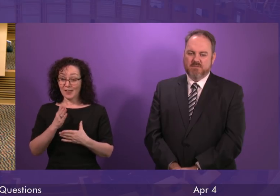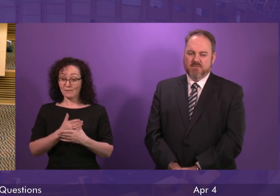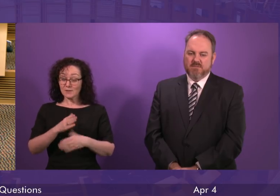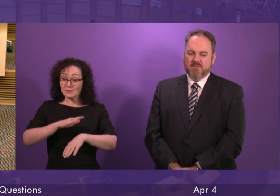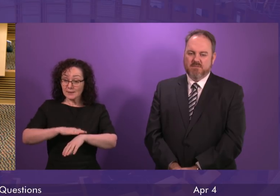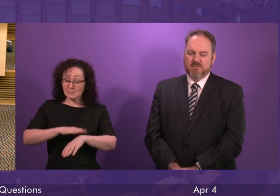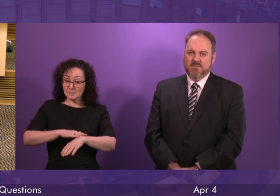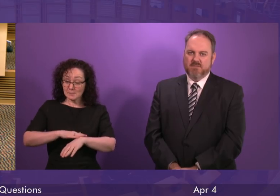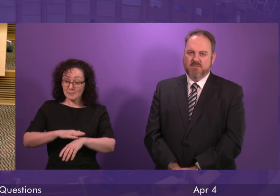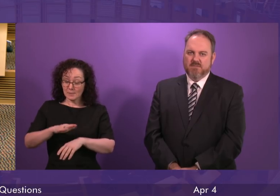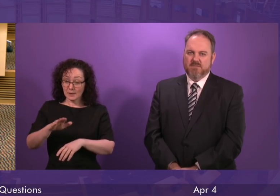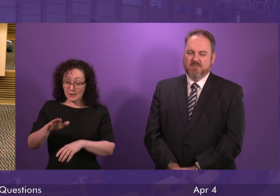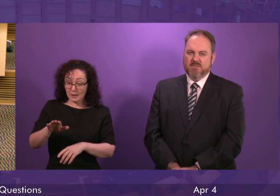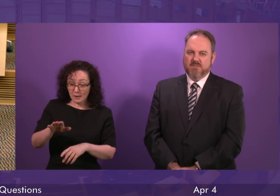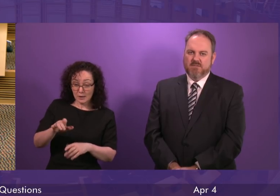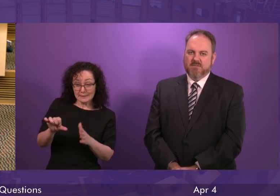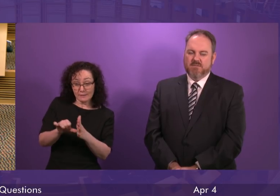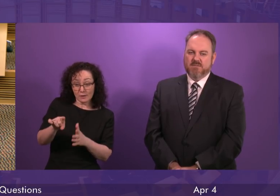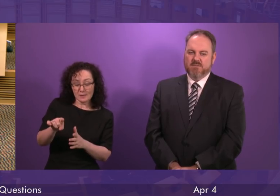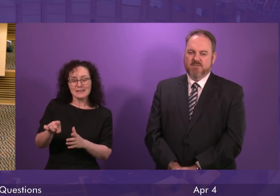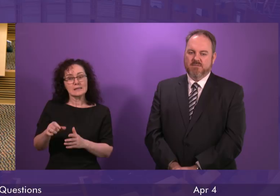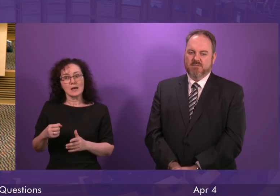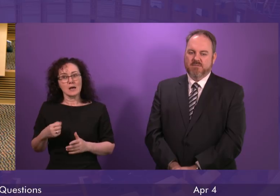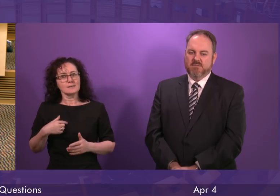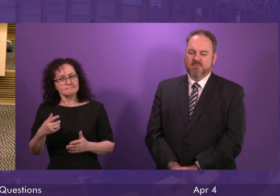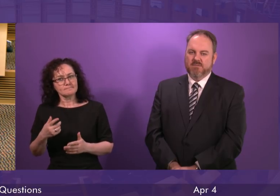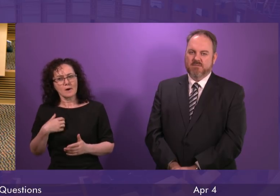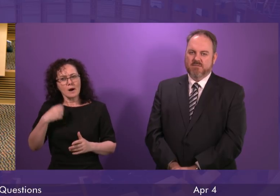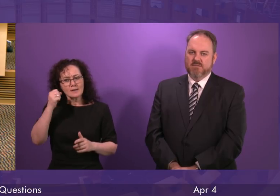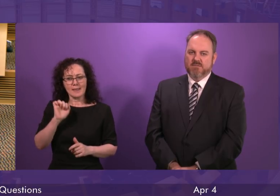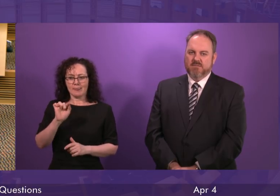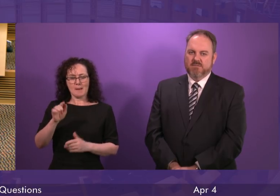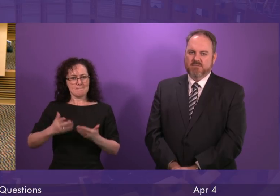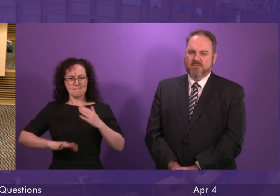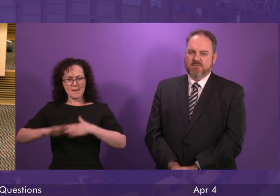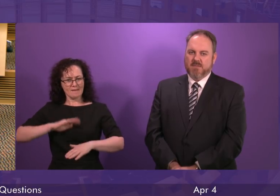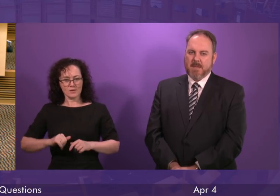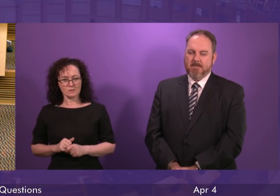that such behaviour is unacceptable. We must reinforce the message that coercive and controlling